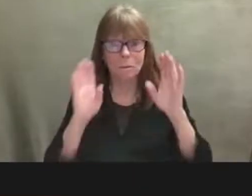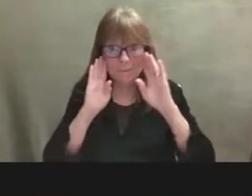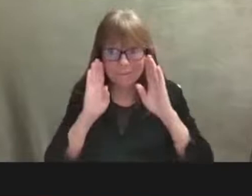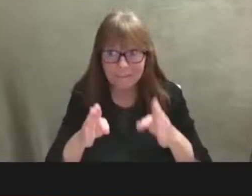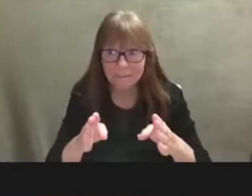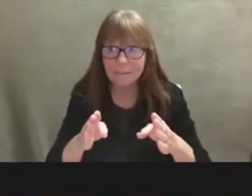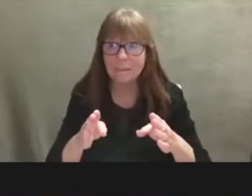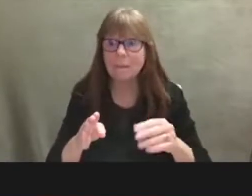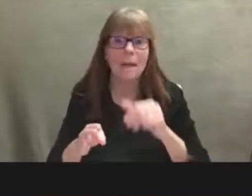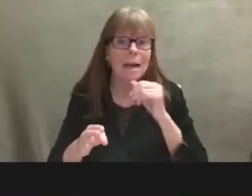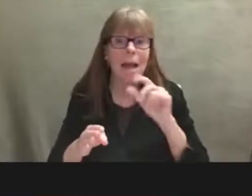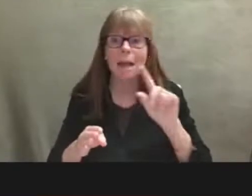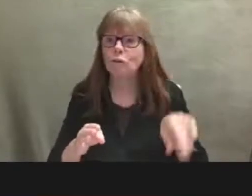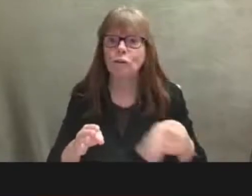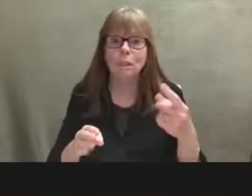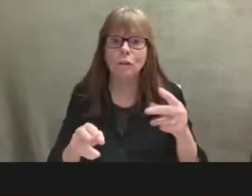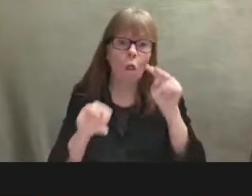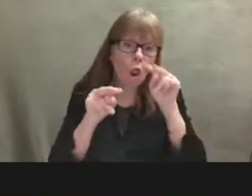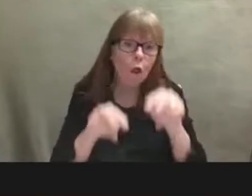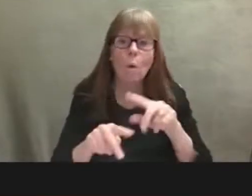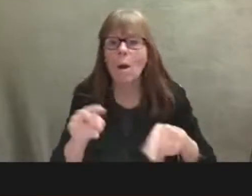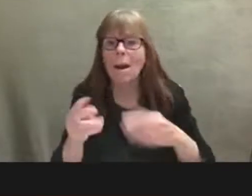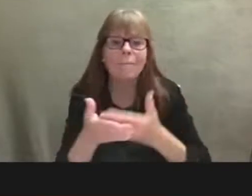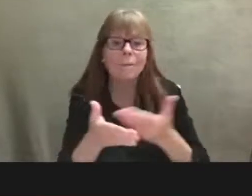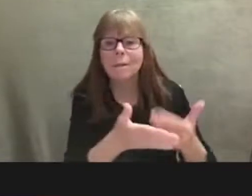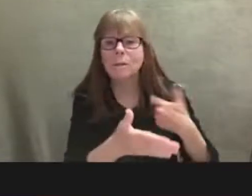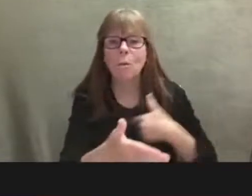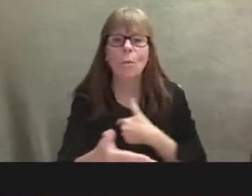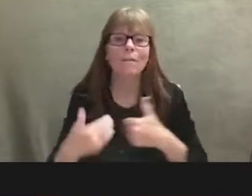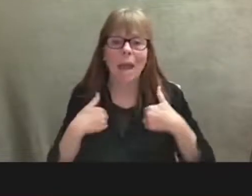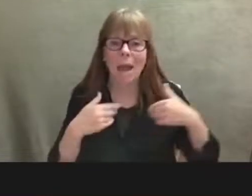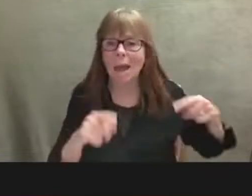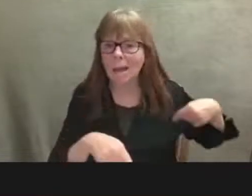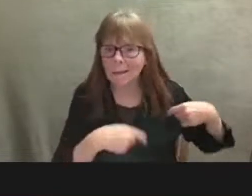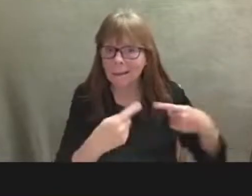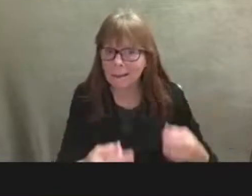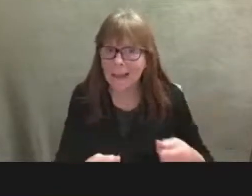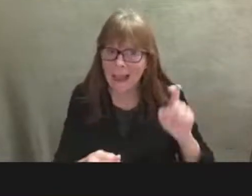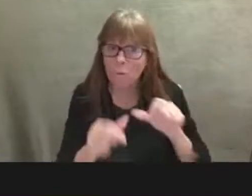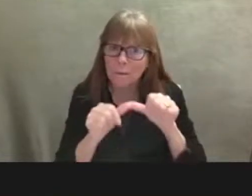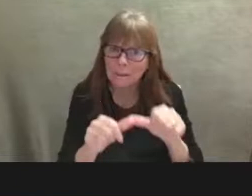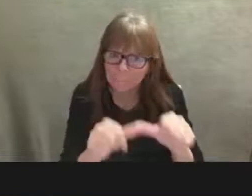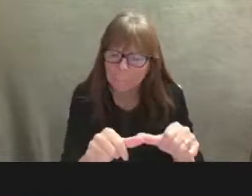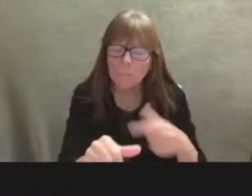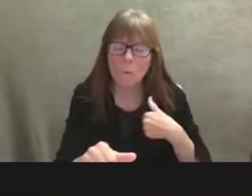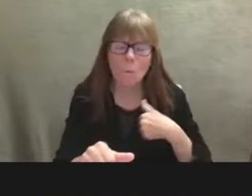the evidentiary base. We met with several national disability advocacy organizations to learn of